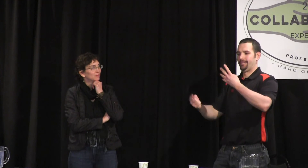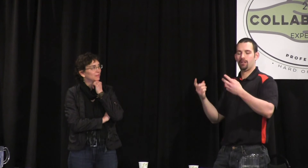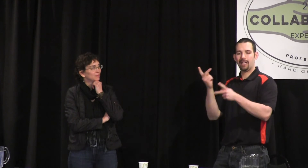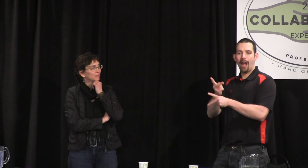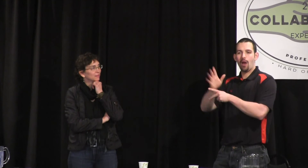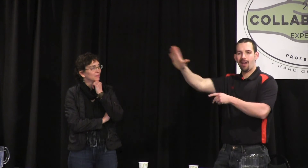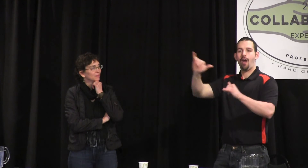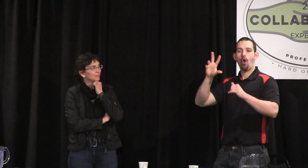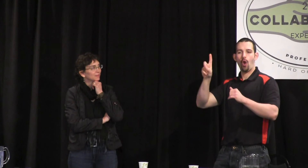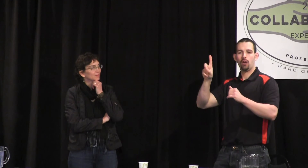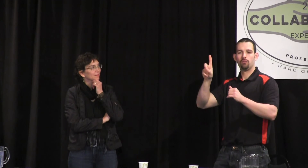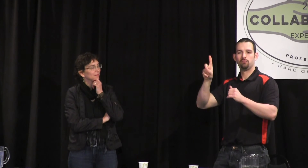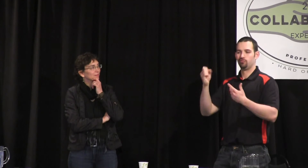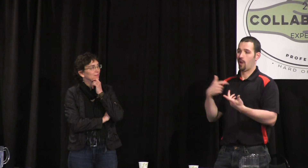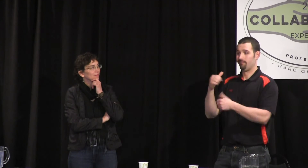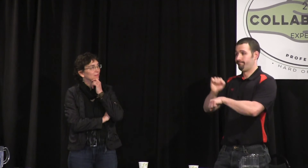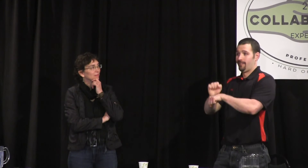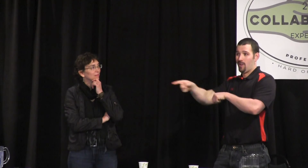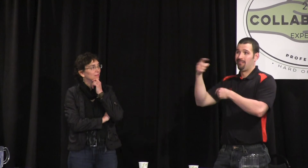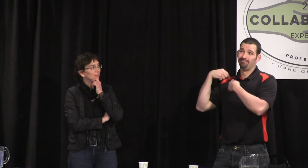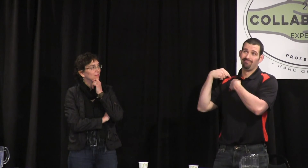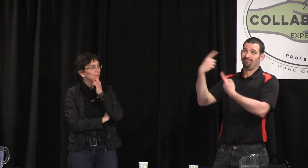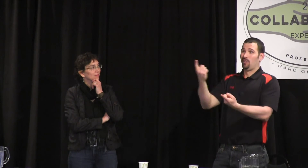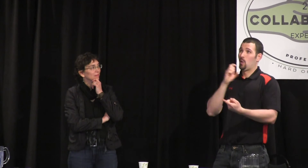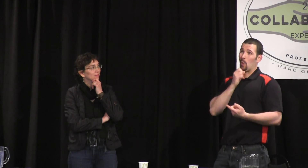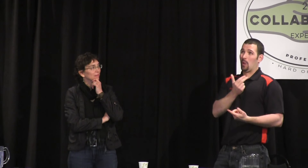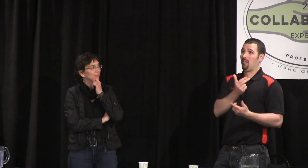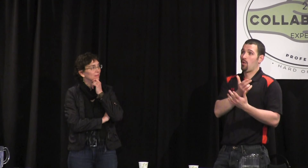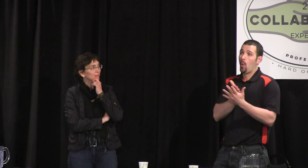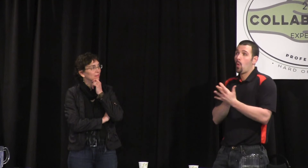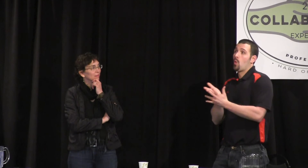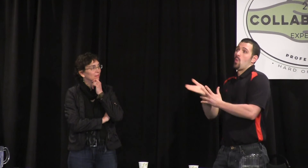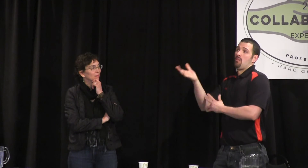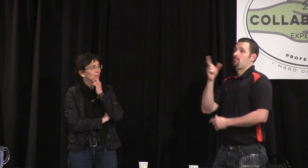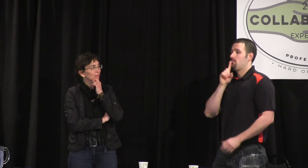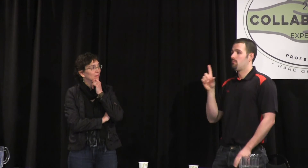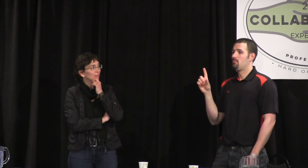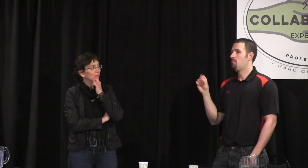with all the trees and trimming and all kinds of things in his area there. So that's when I was 13,